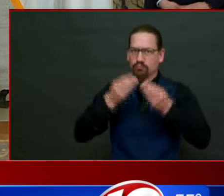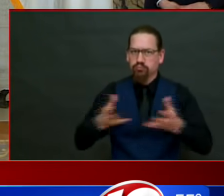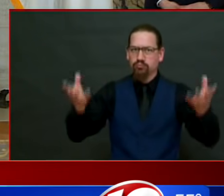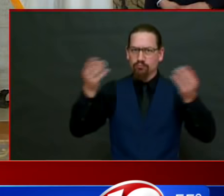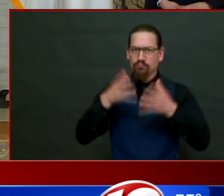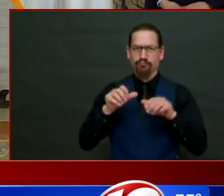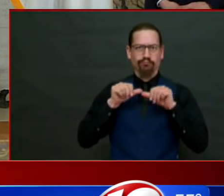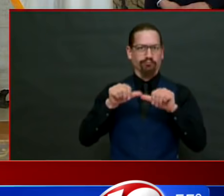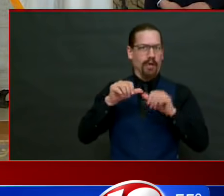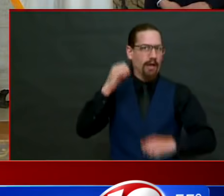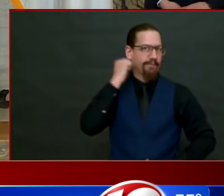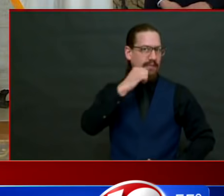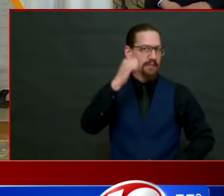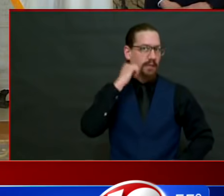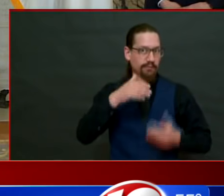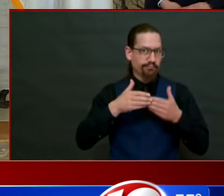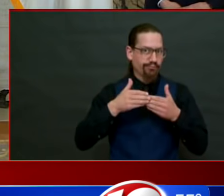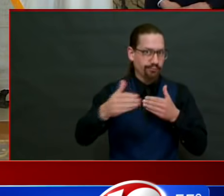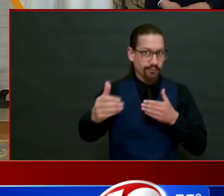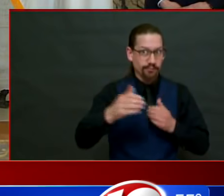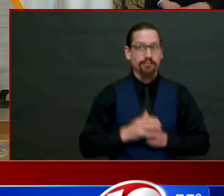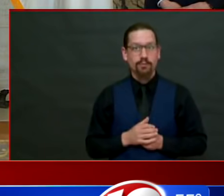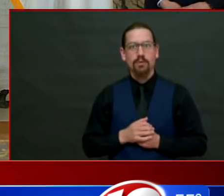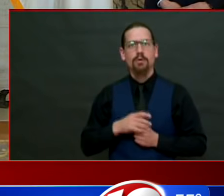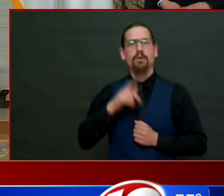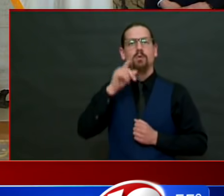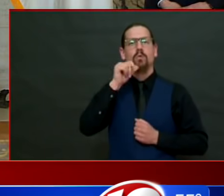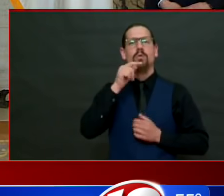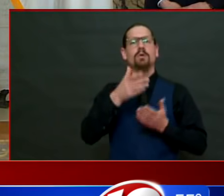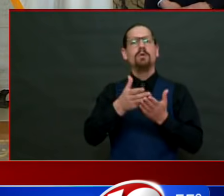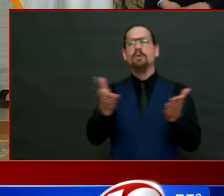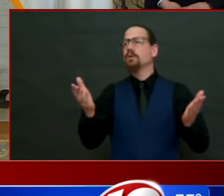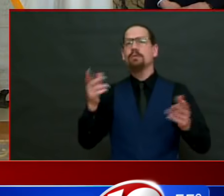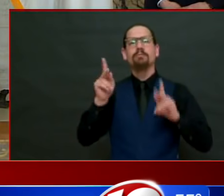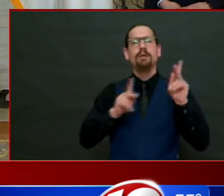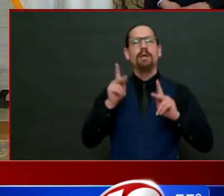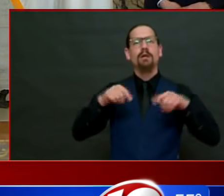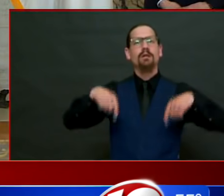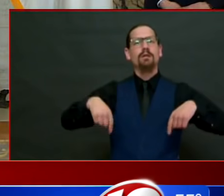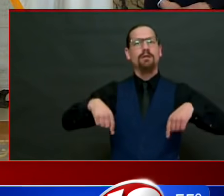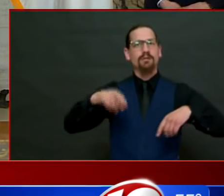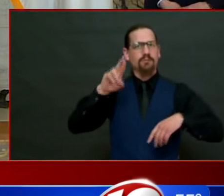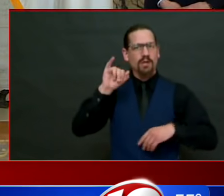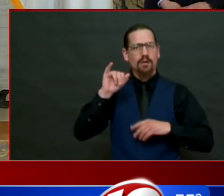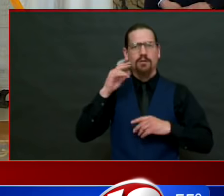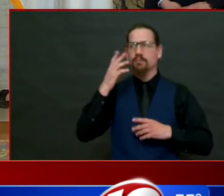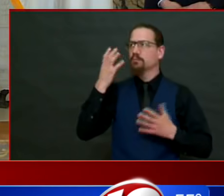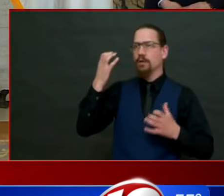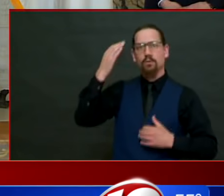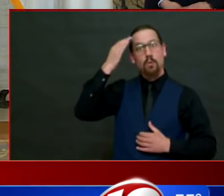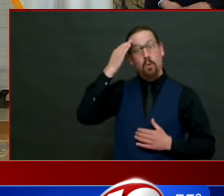EFFORT TO TUNE IN BECAUSE EACH DAY THERE IS GOING TO BE A LITTLE BIT MORE INFORMATION AROUND WHAT OUR LIFE IS GOING TO